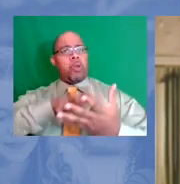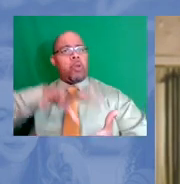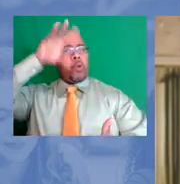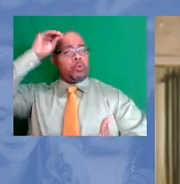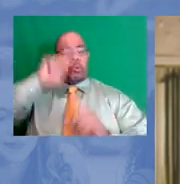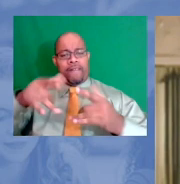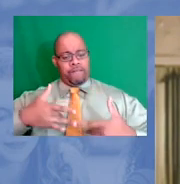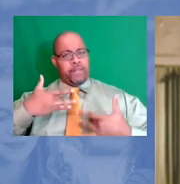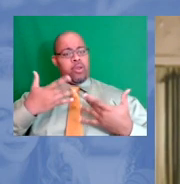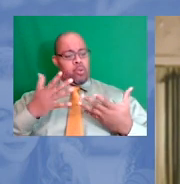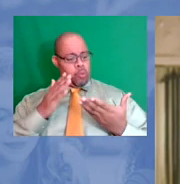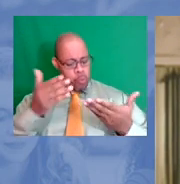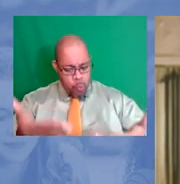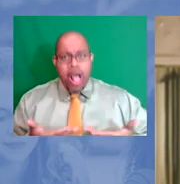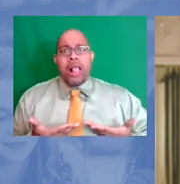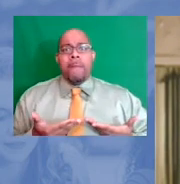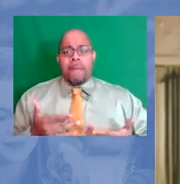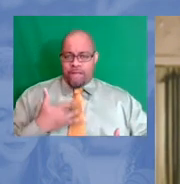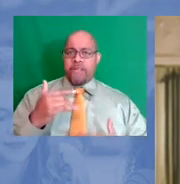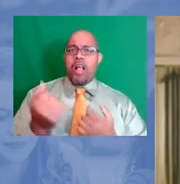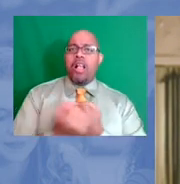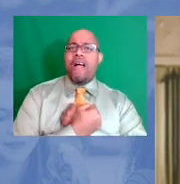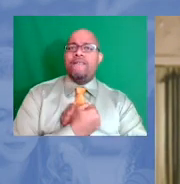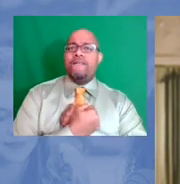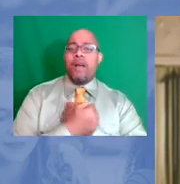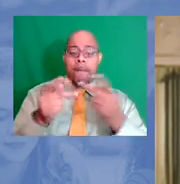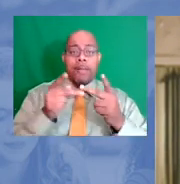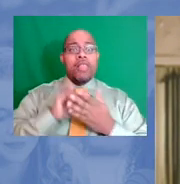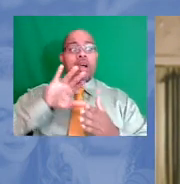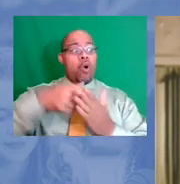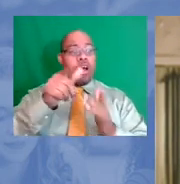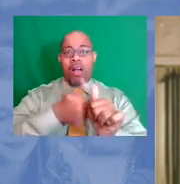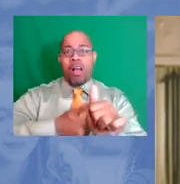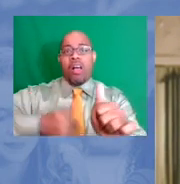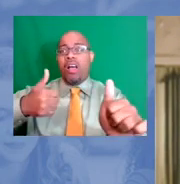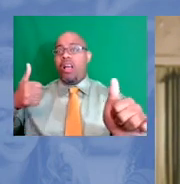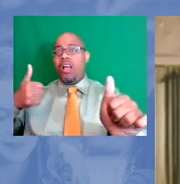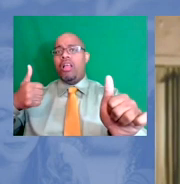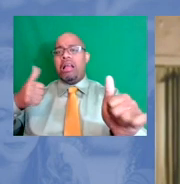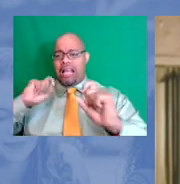A PLACE WHERE THOSE WHO ARE FALLING BEHIND GET THE SUPPORT THAT THEY NEED.